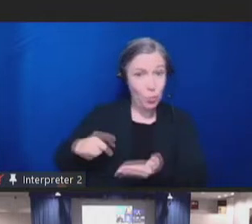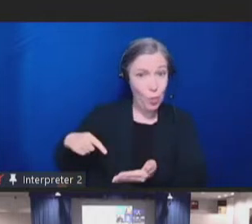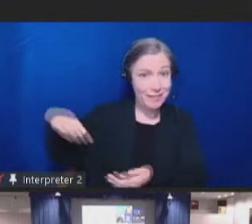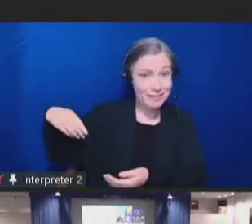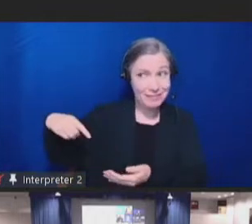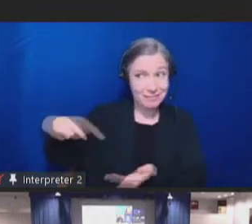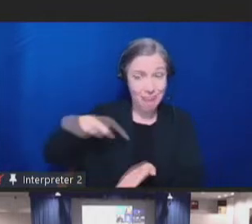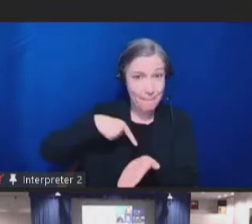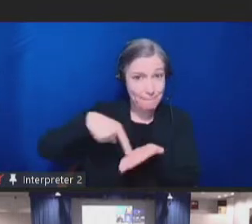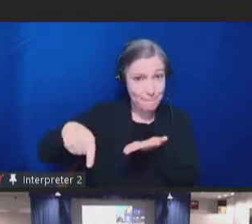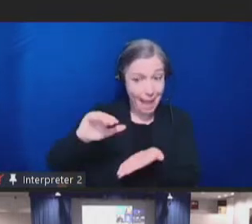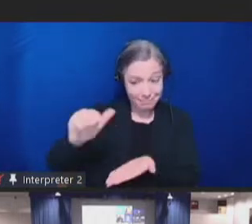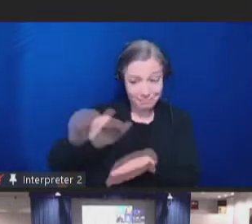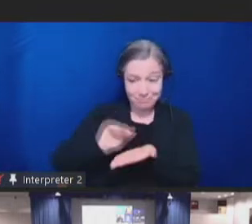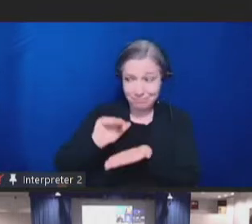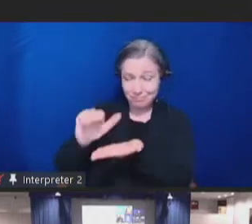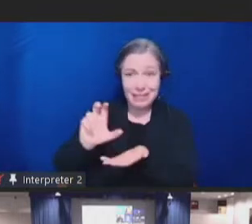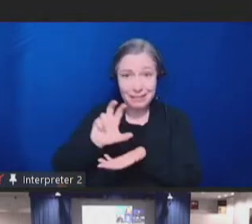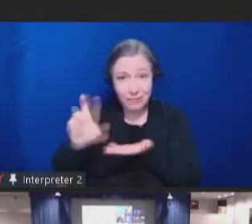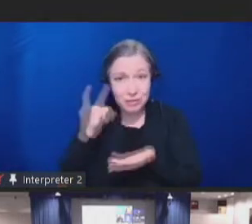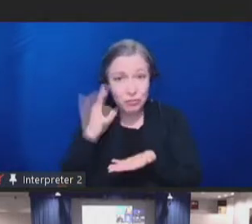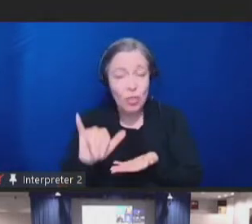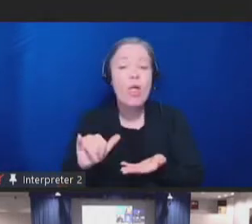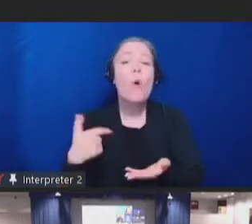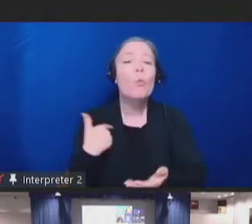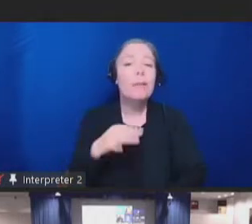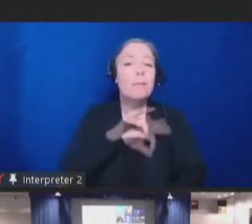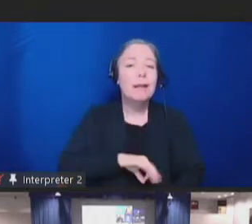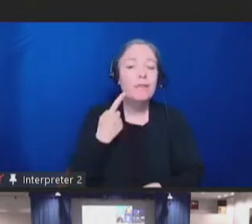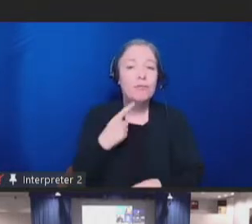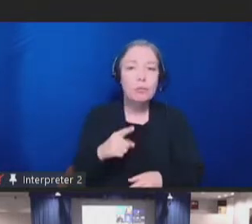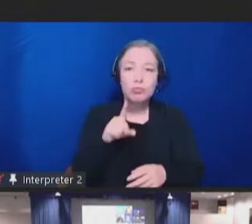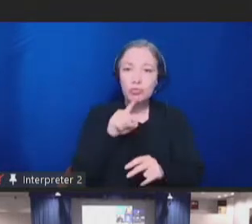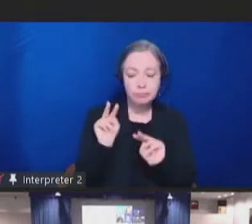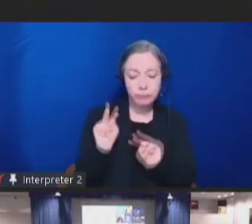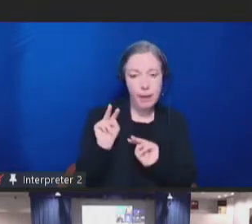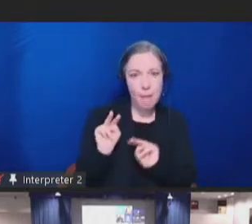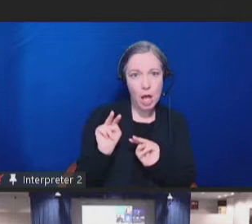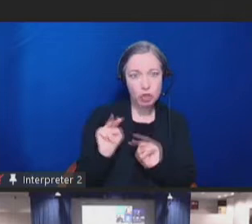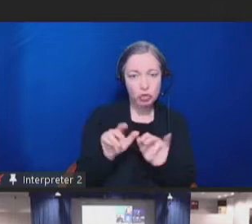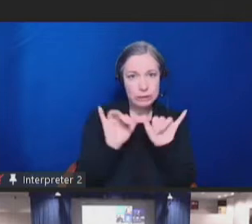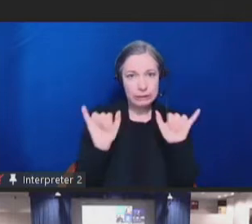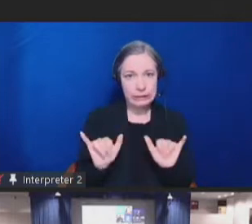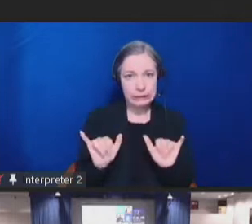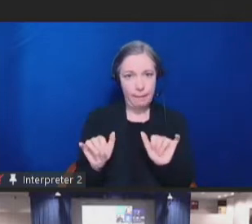monitoring and evaluation system that really helped us determine a few key things. That people